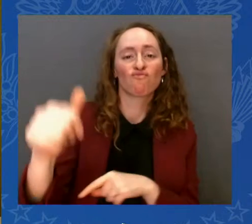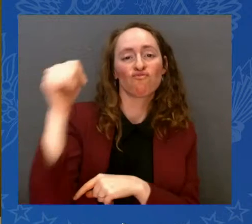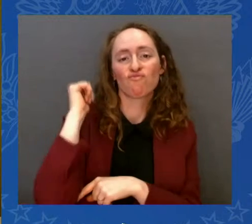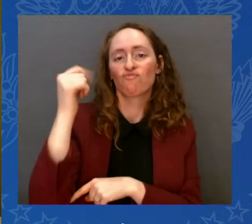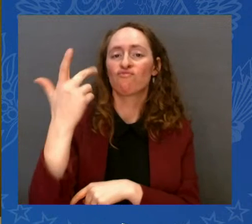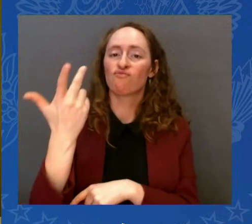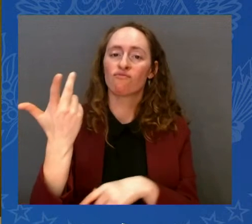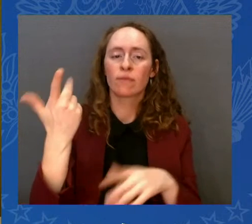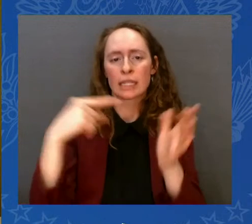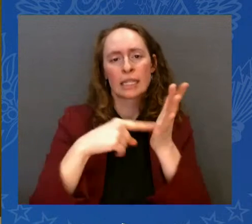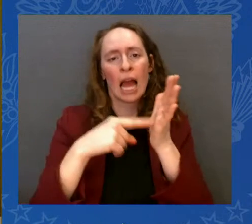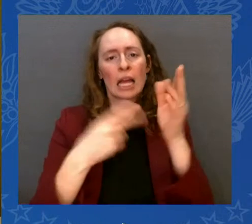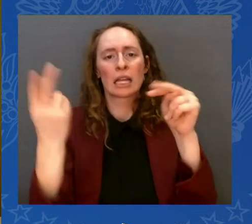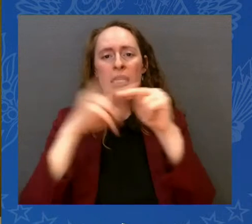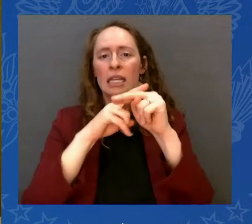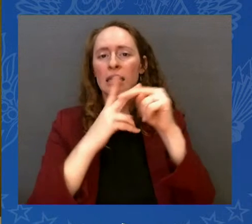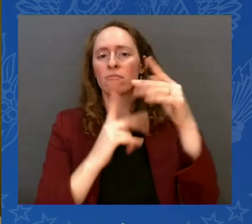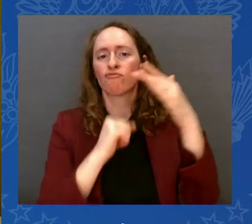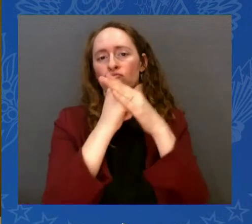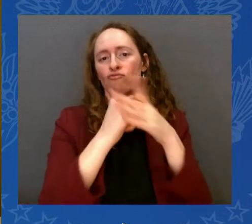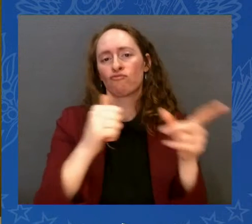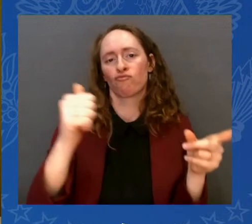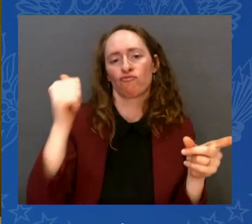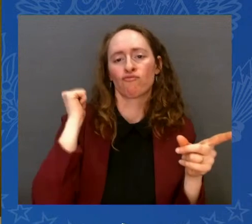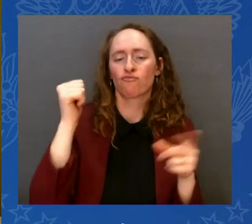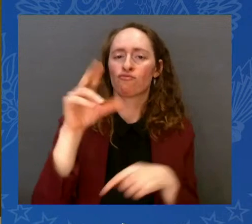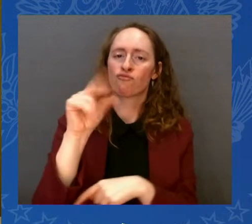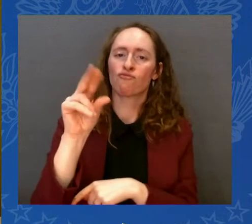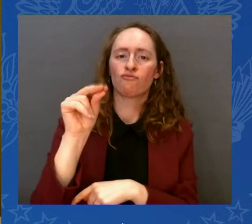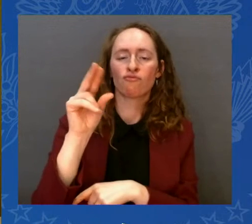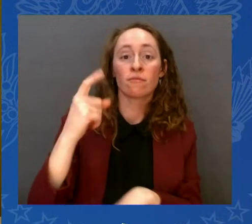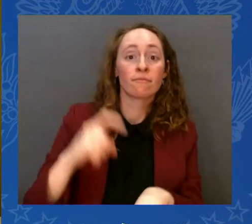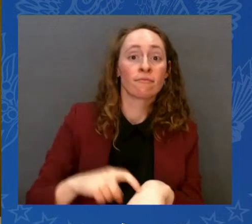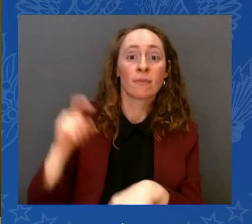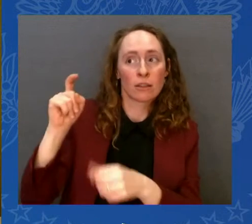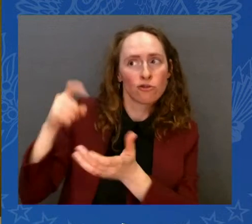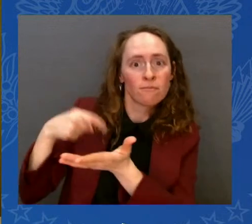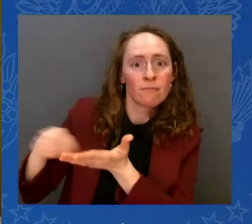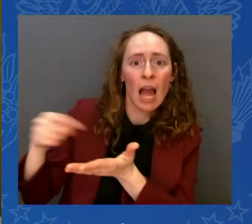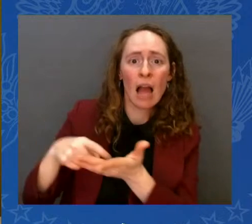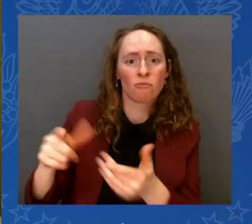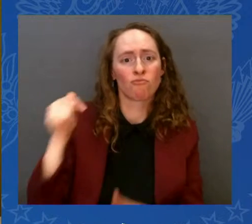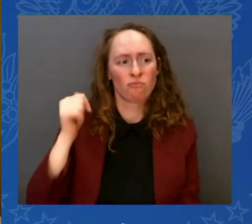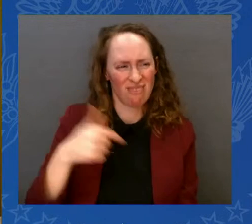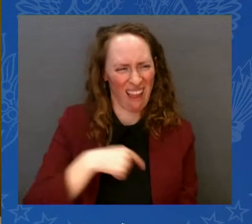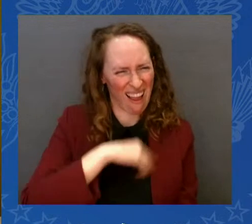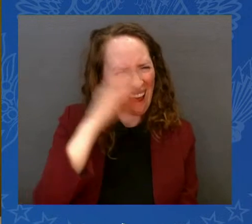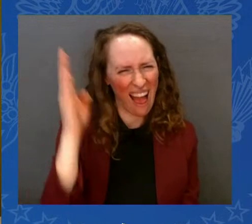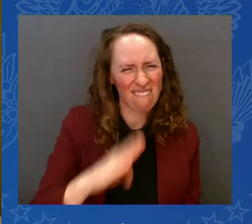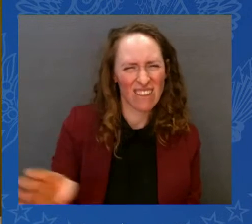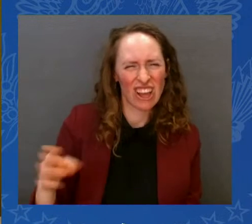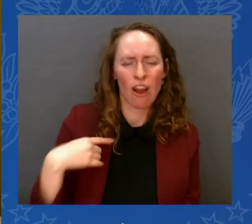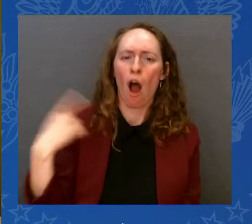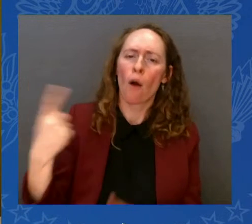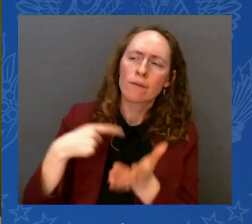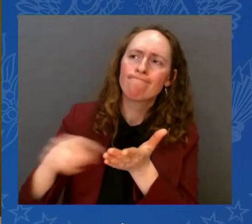Our credit has been good for well over 200 years. Not one single time. But remember, this debt we're talking about,